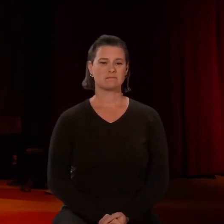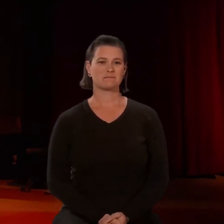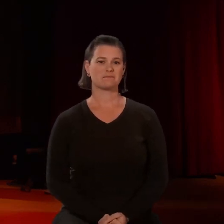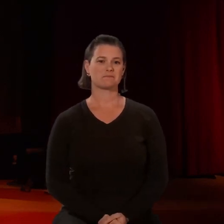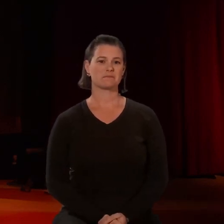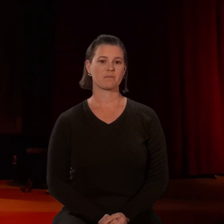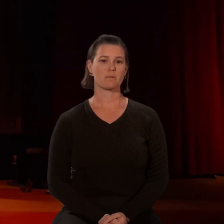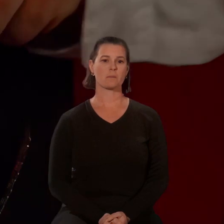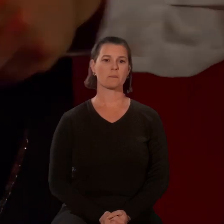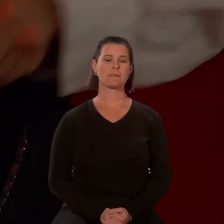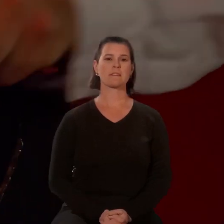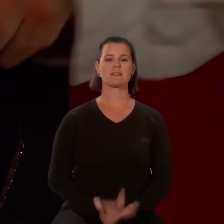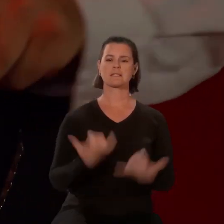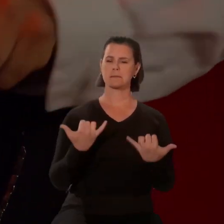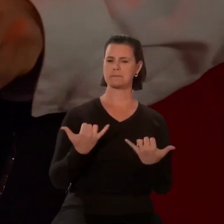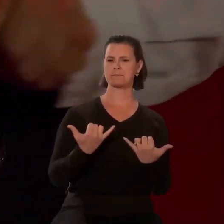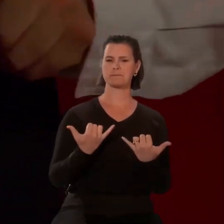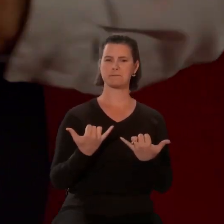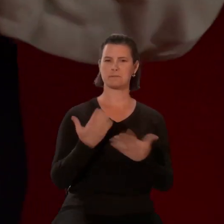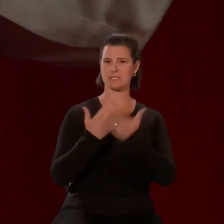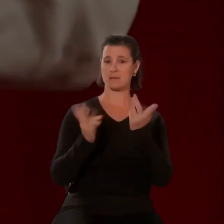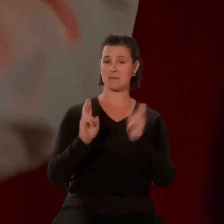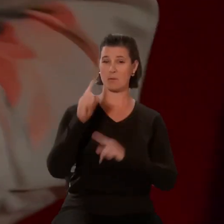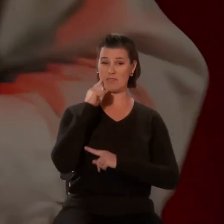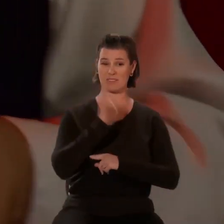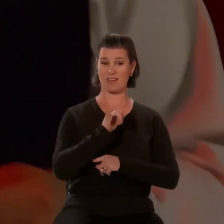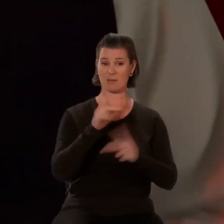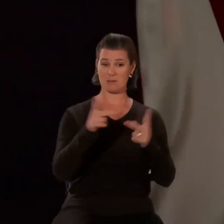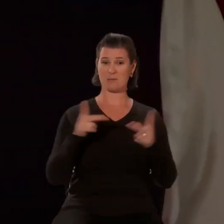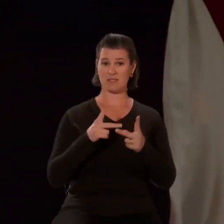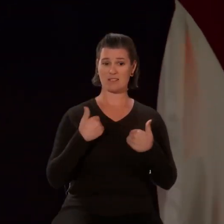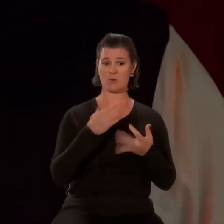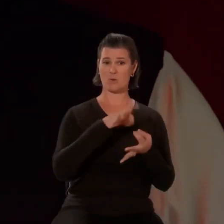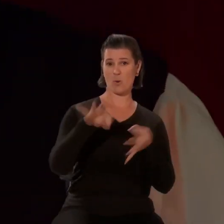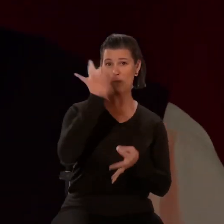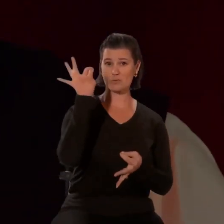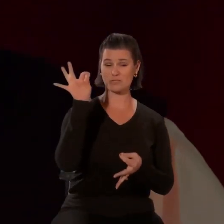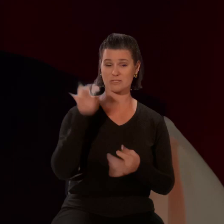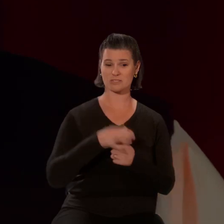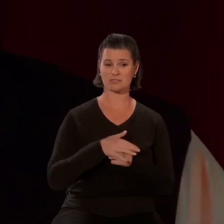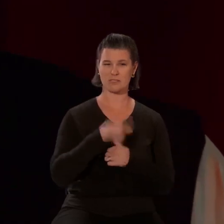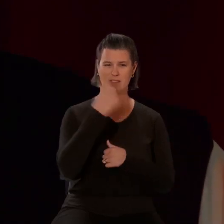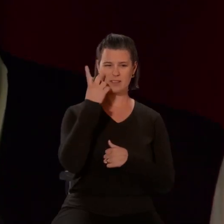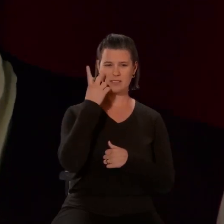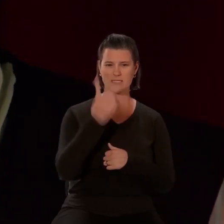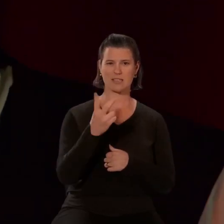Now, some people think the place is haunted. They see some German doctor,